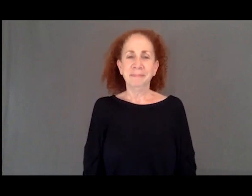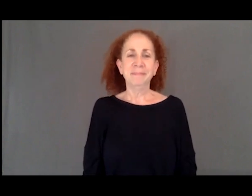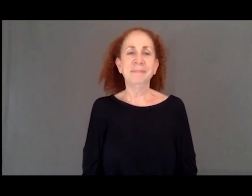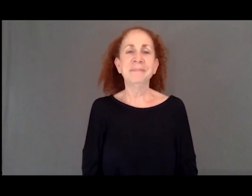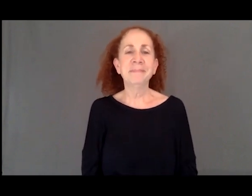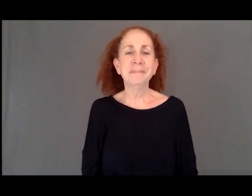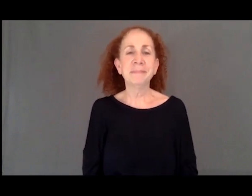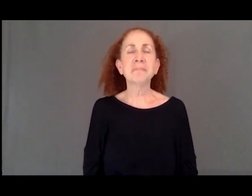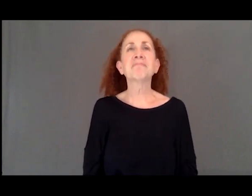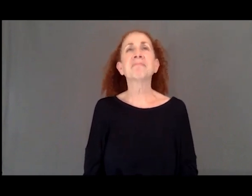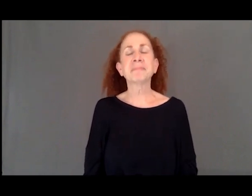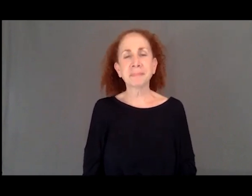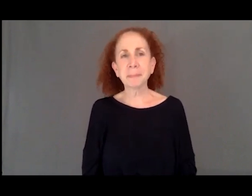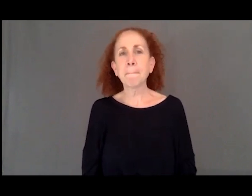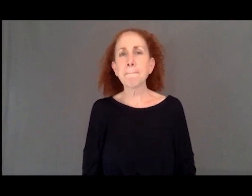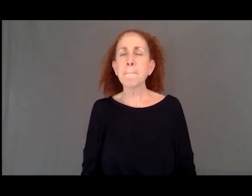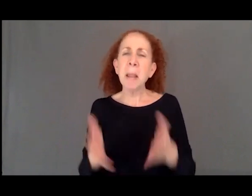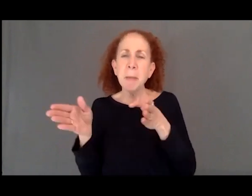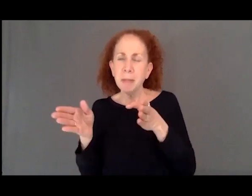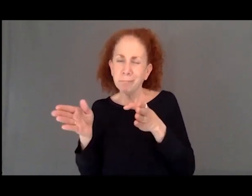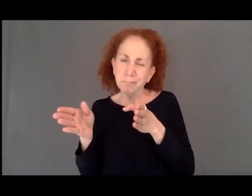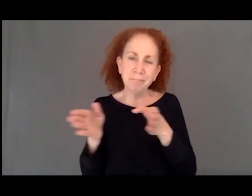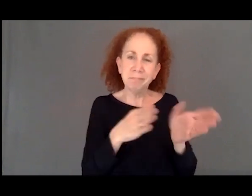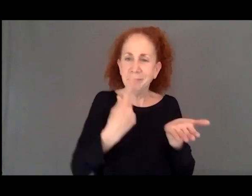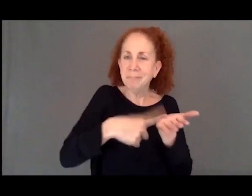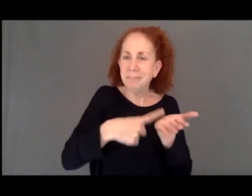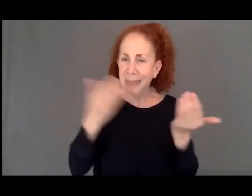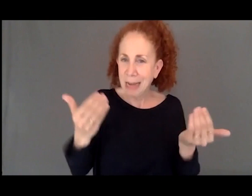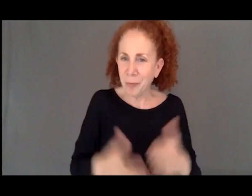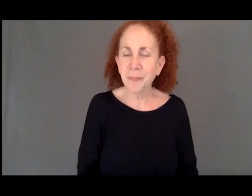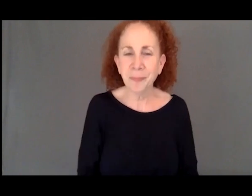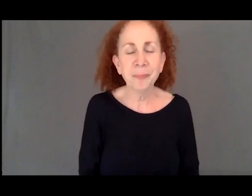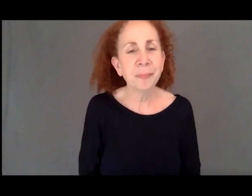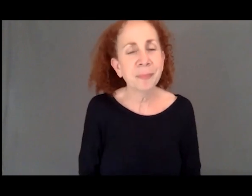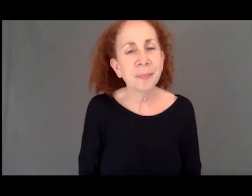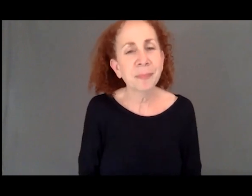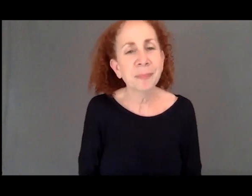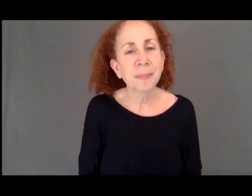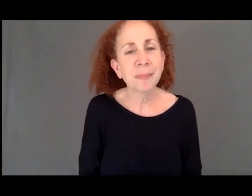Maybe to change gears a bit, we couldn't have